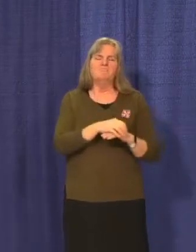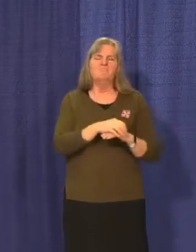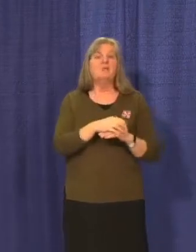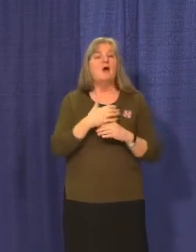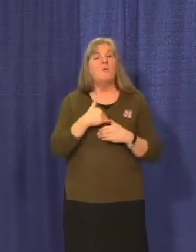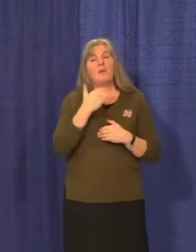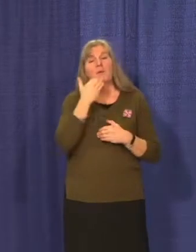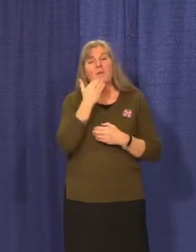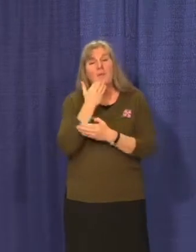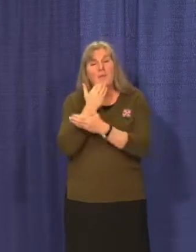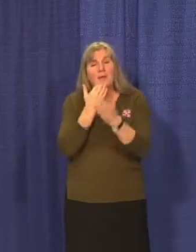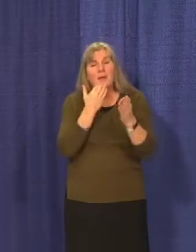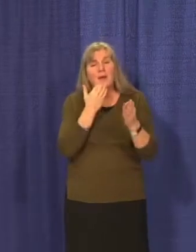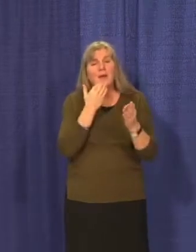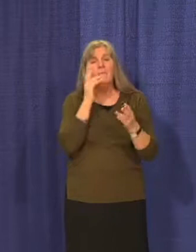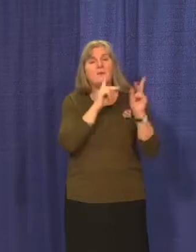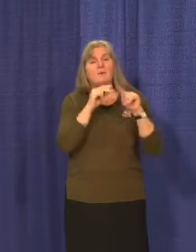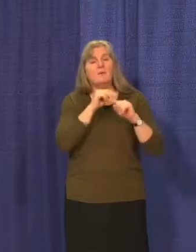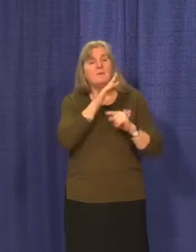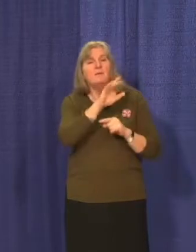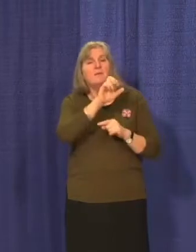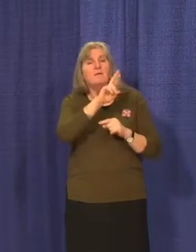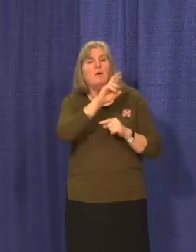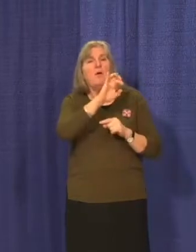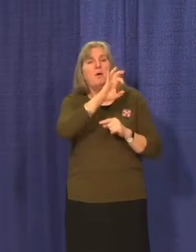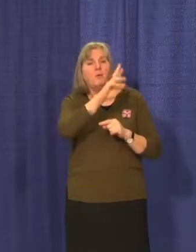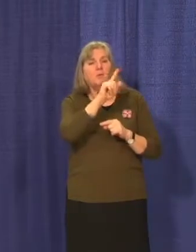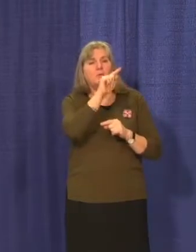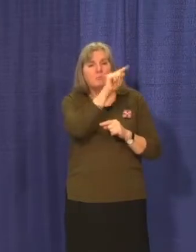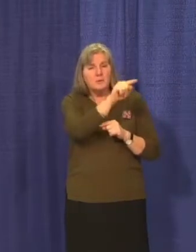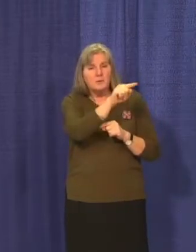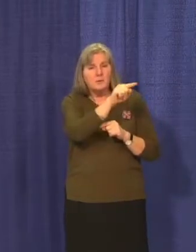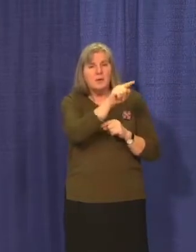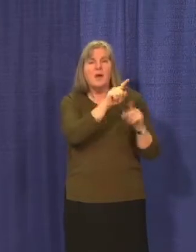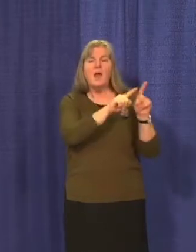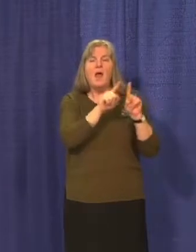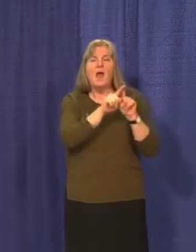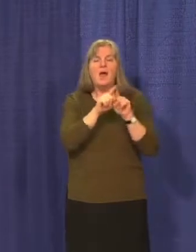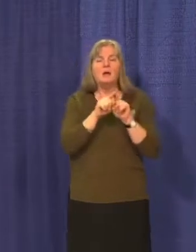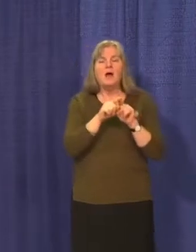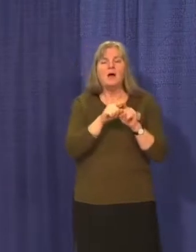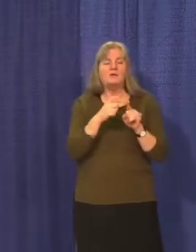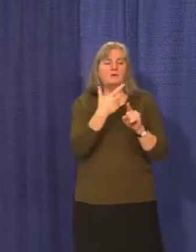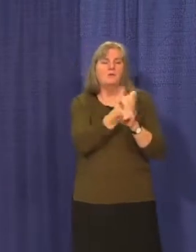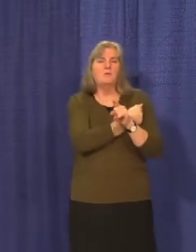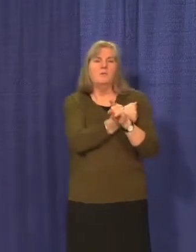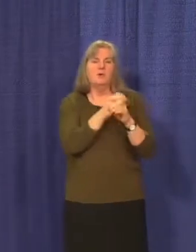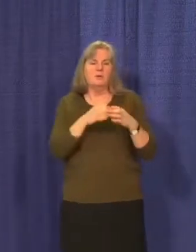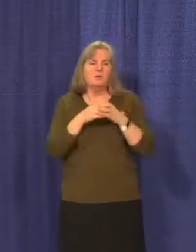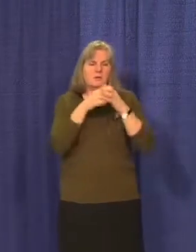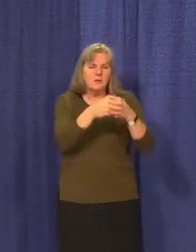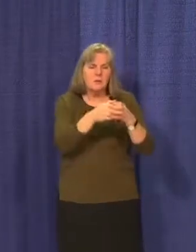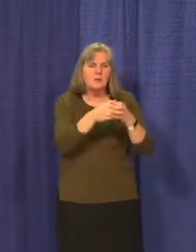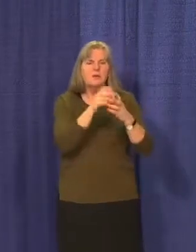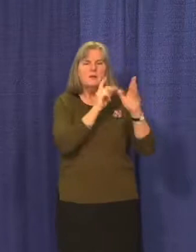I want to thank all of those in Beavercreek, and the mobile vaccine clinic who were alert